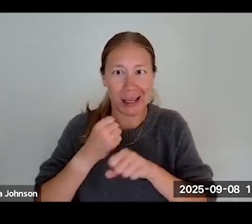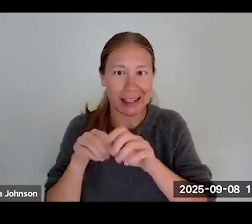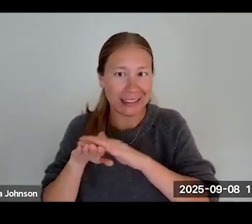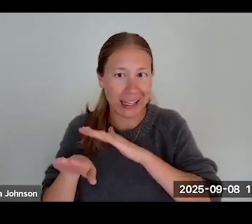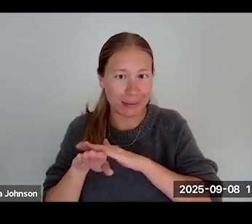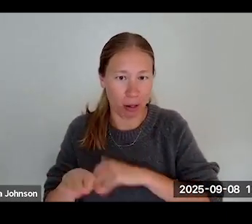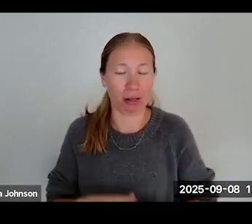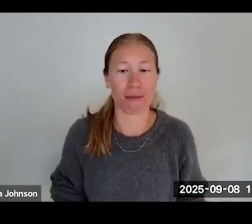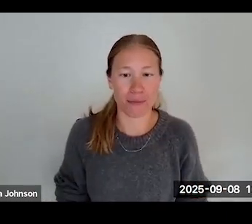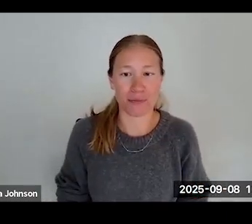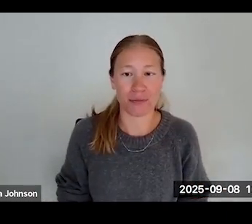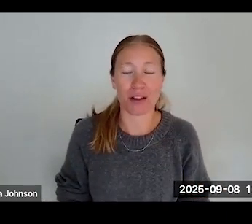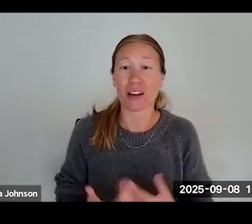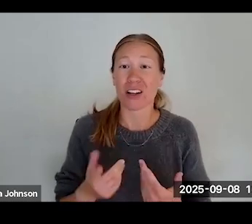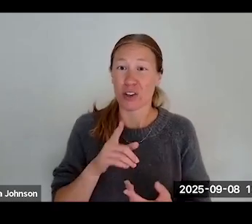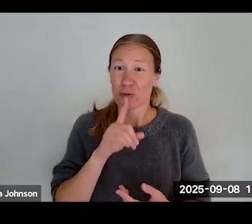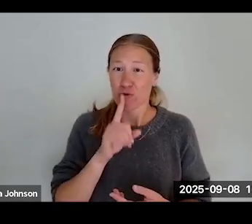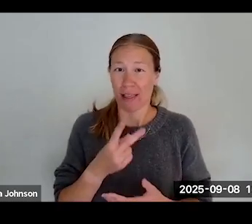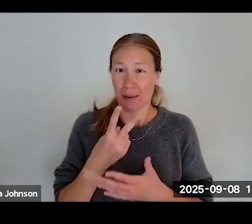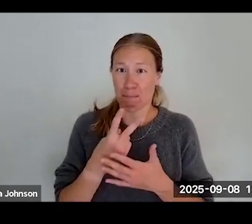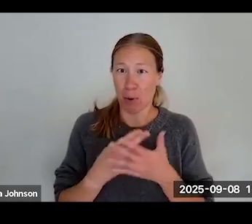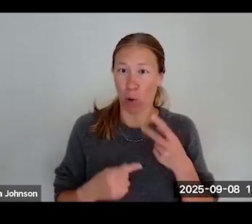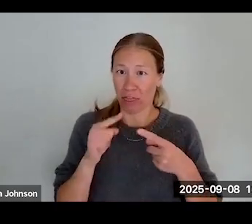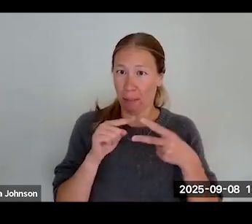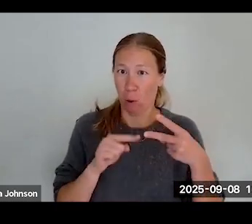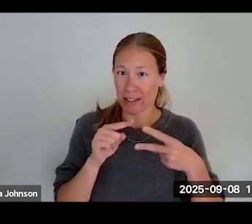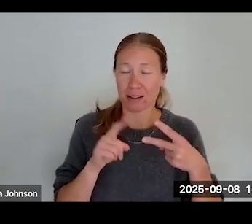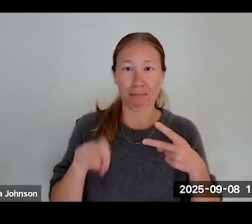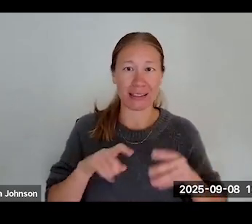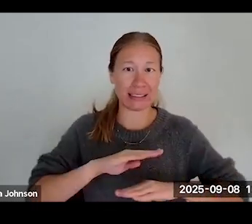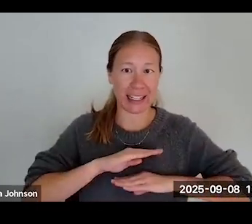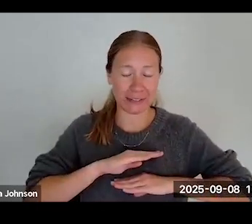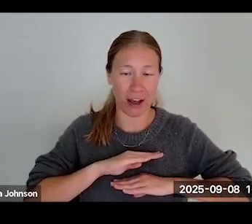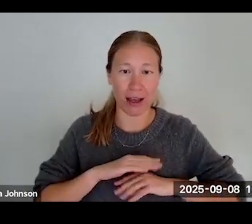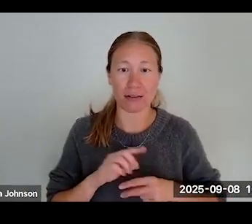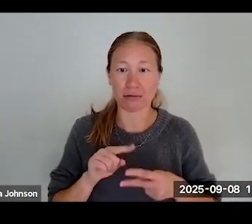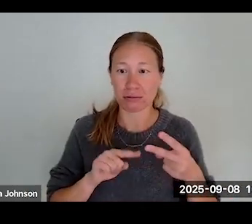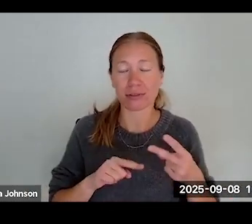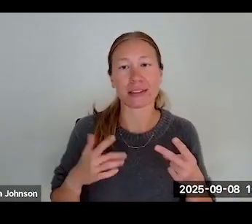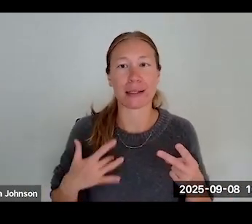And documents that meet both of the following points usually do not need to meet WCAG 2.1 Level AA,